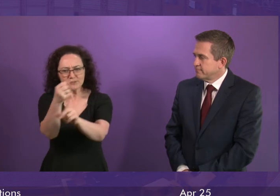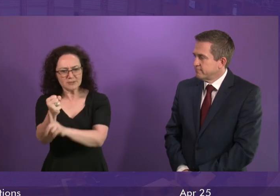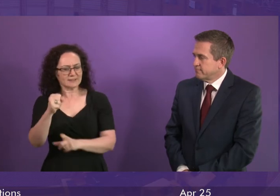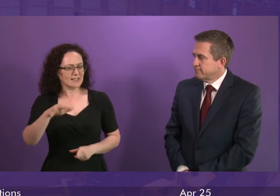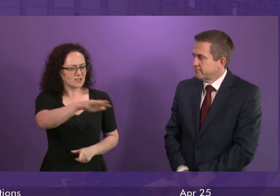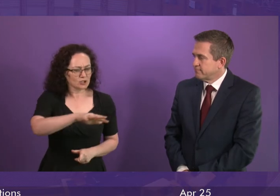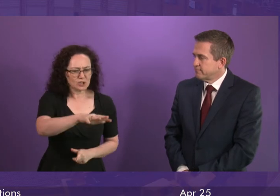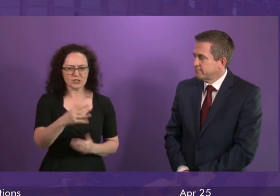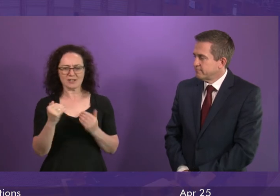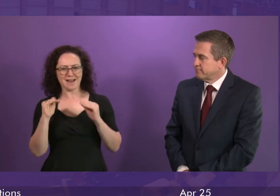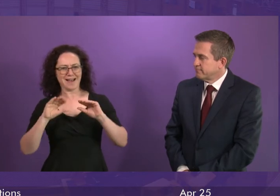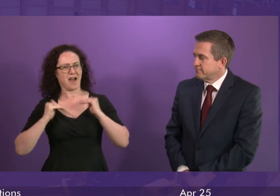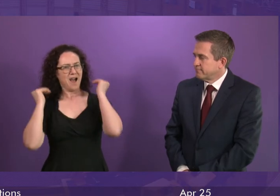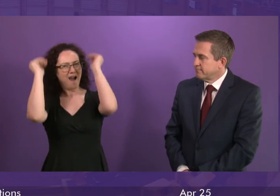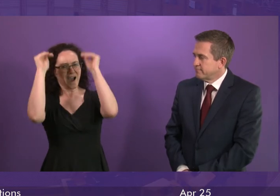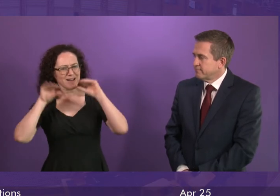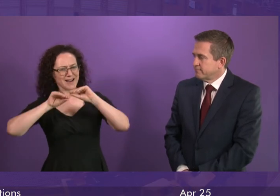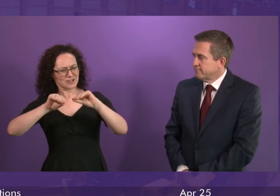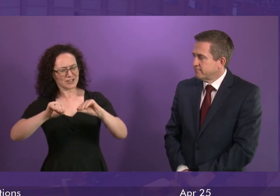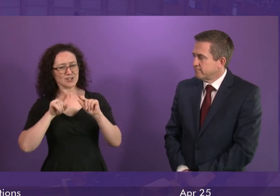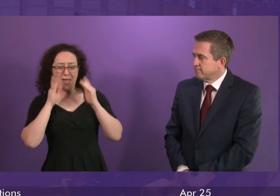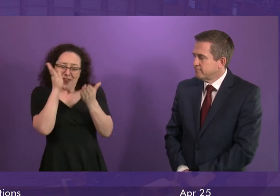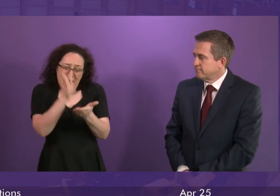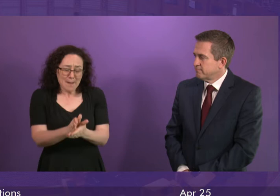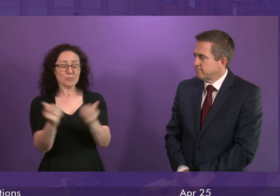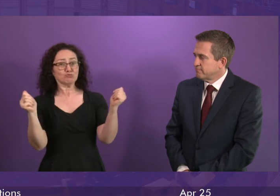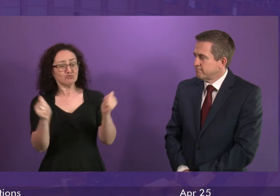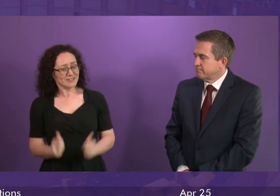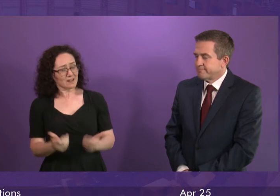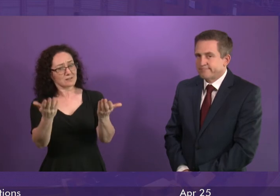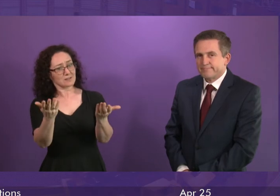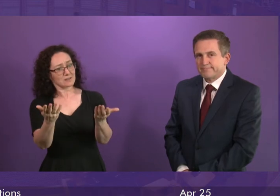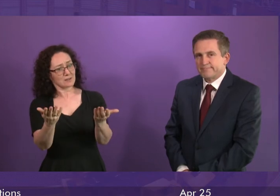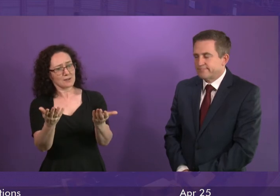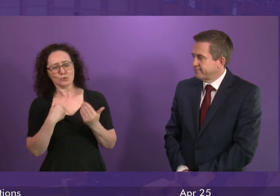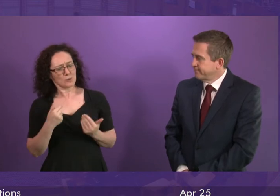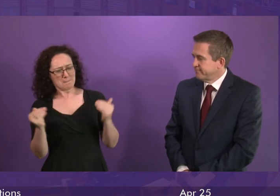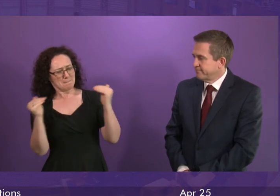Those are the results of our education system and they simply do not bear out the analysis